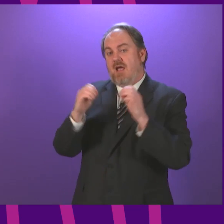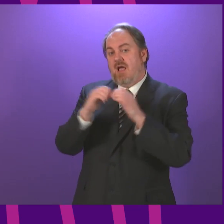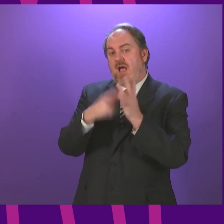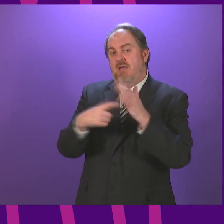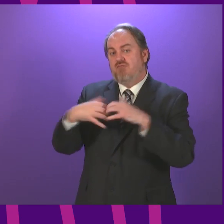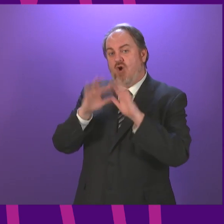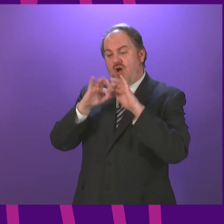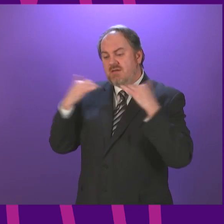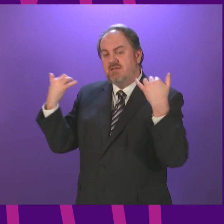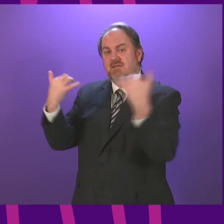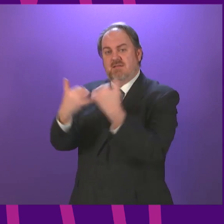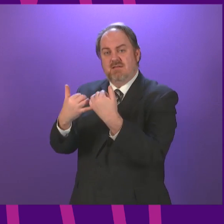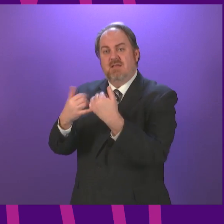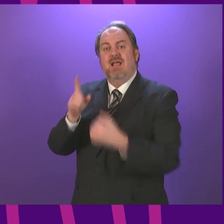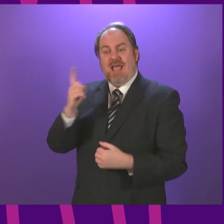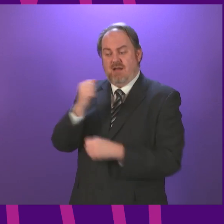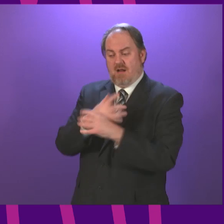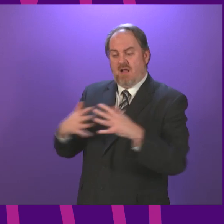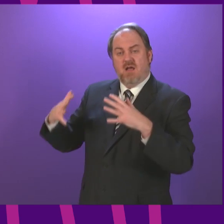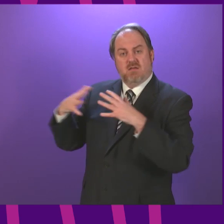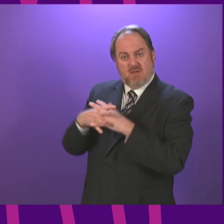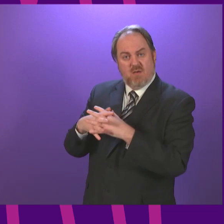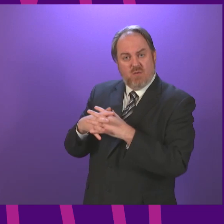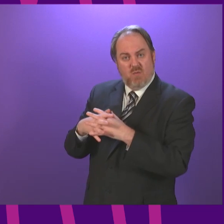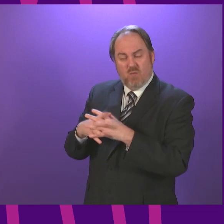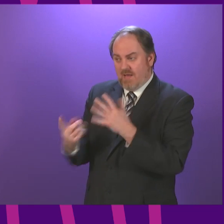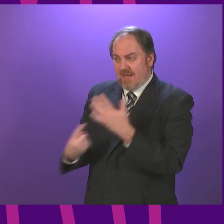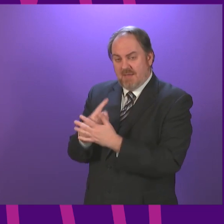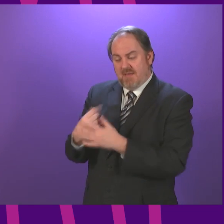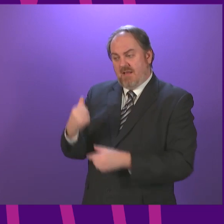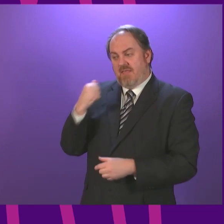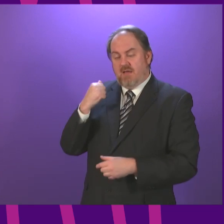put local communities at risk—I absolutely accept what Sandra White says—but we